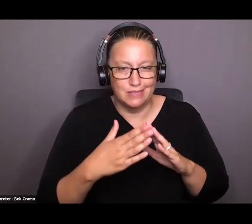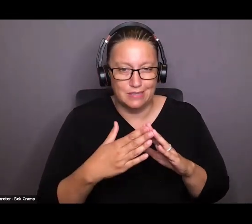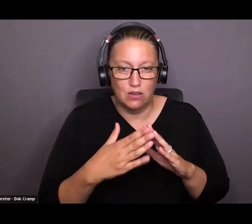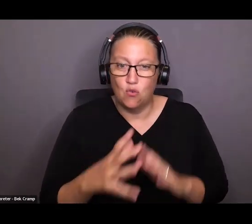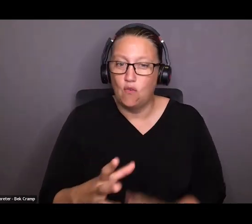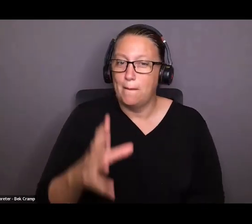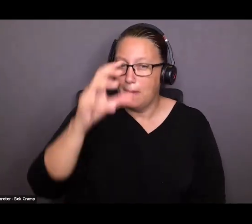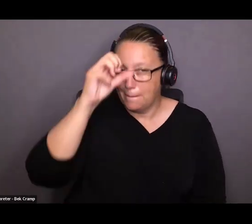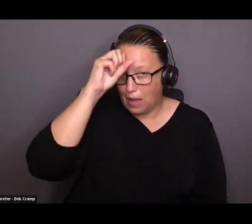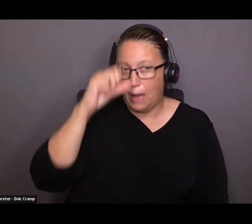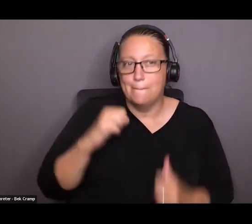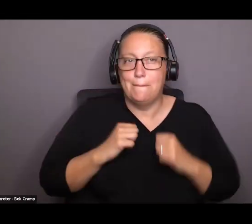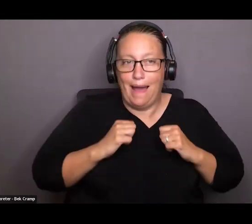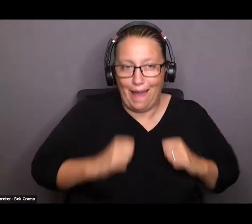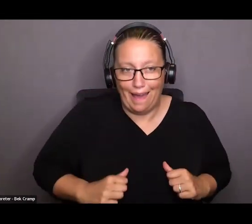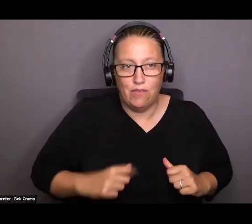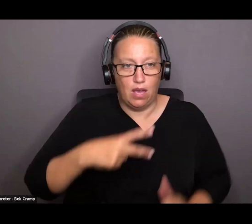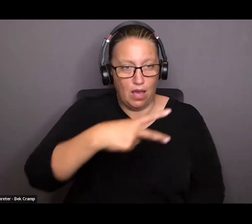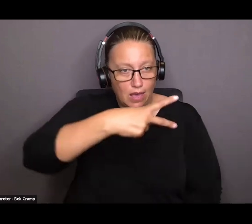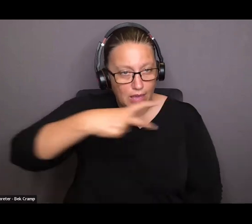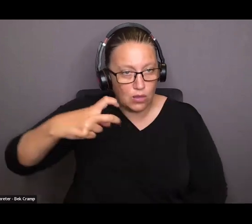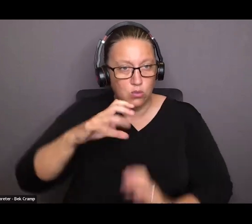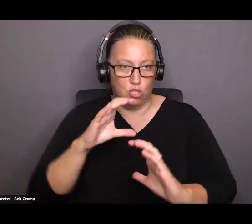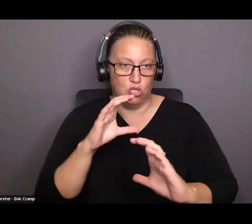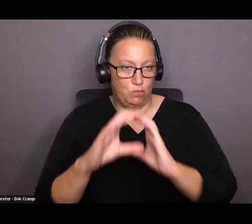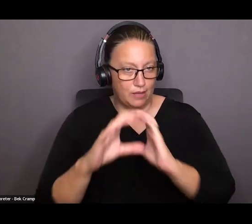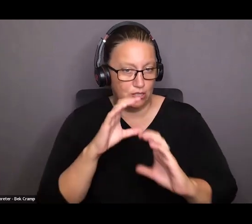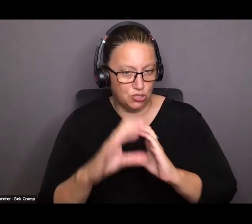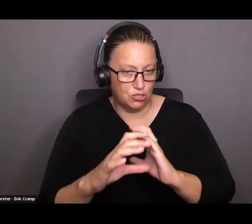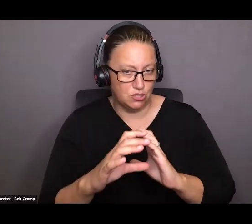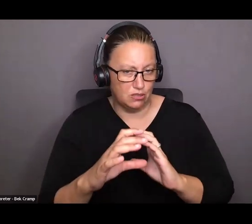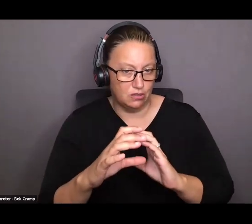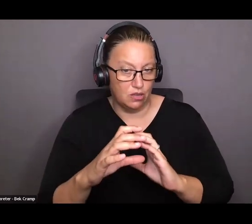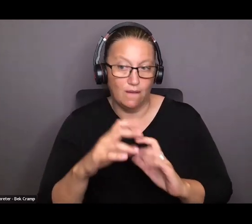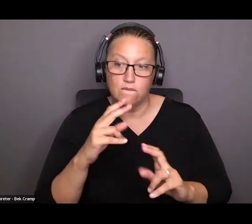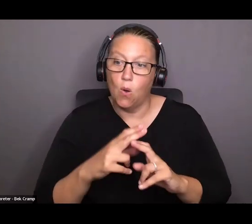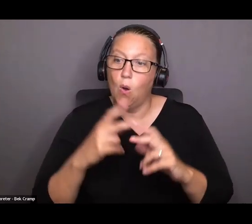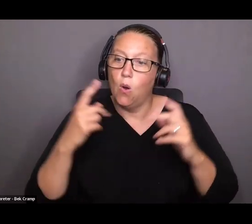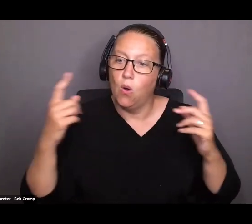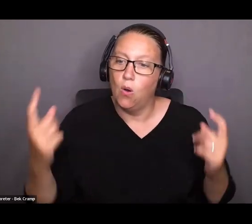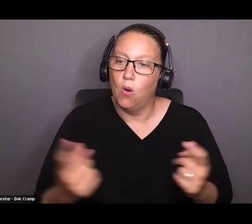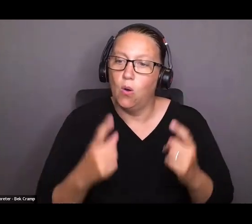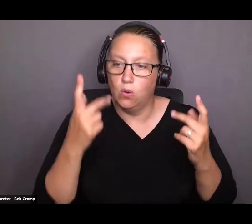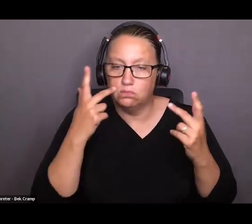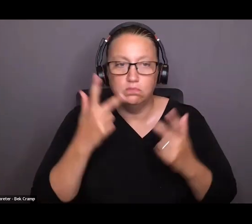behaviour is a form of communication. And so for people who are exhibiting, you know,